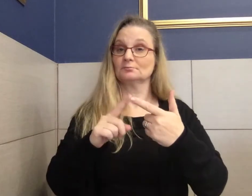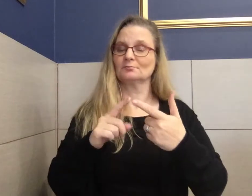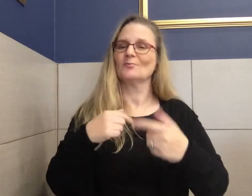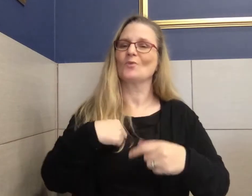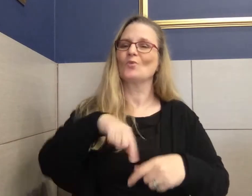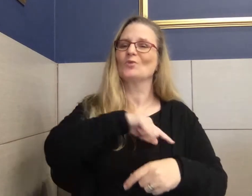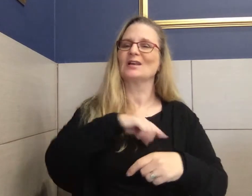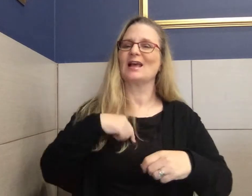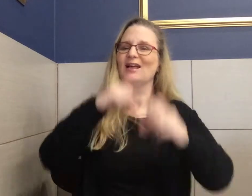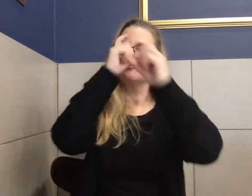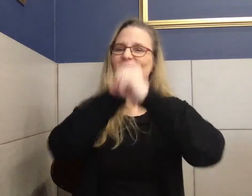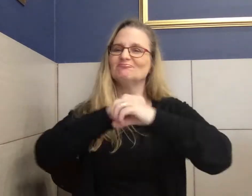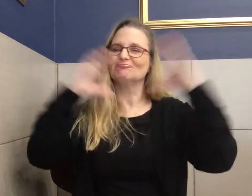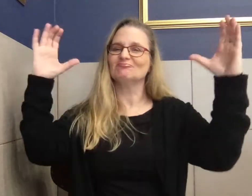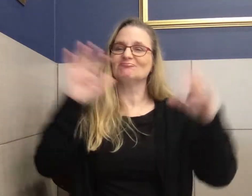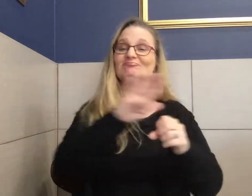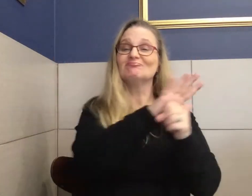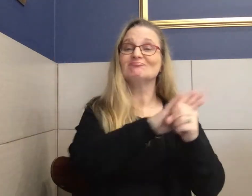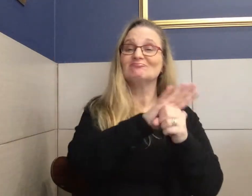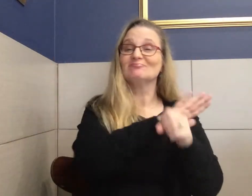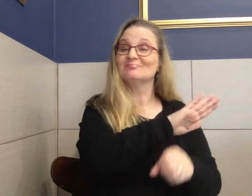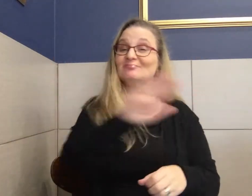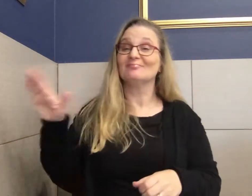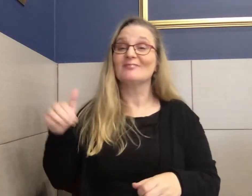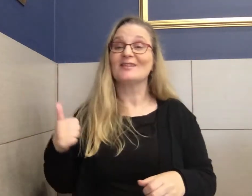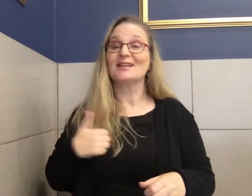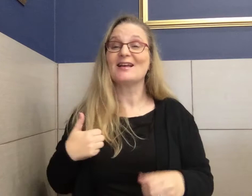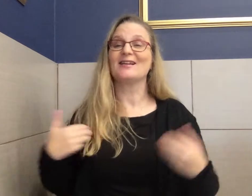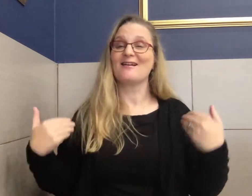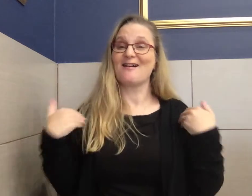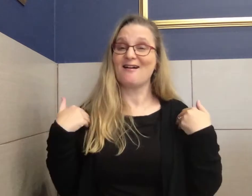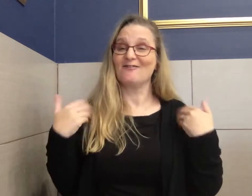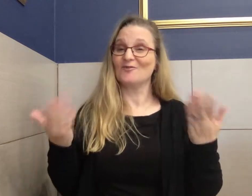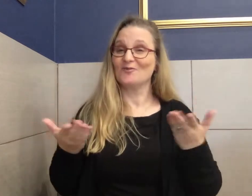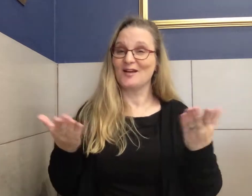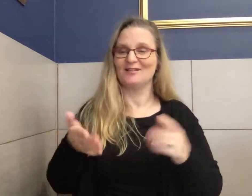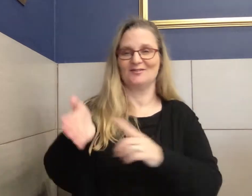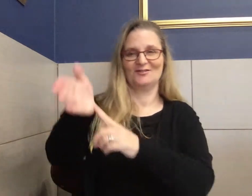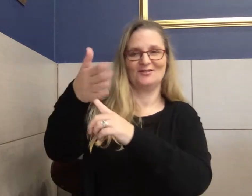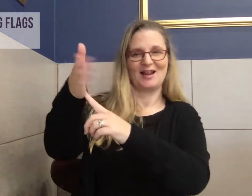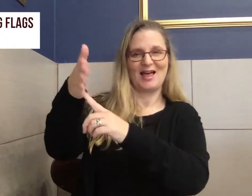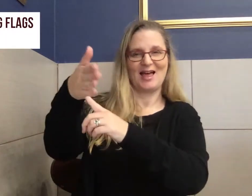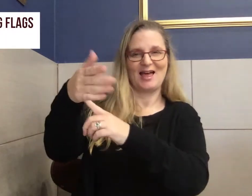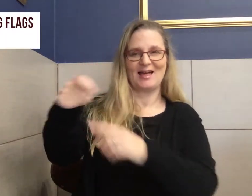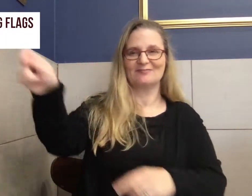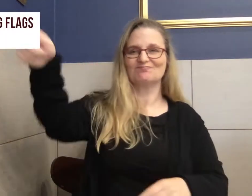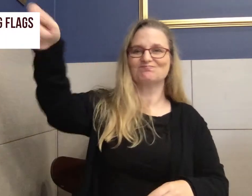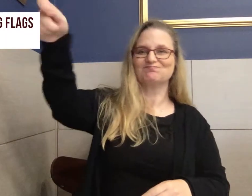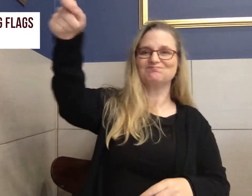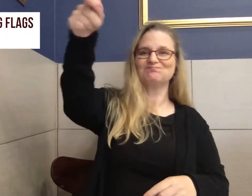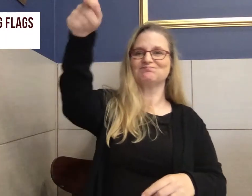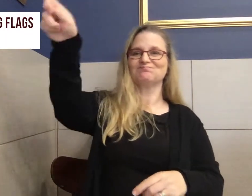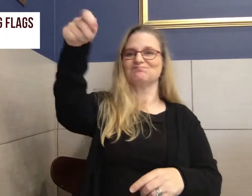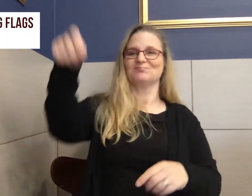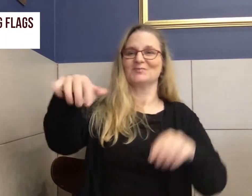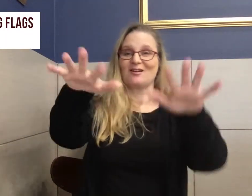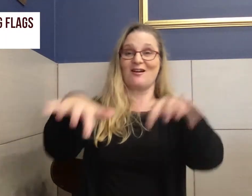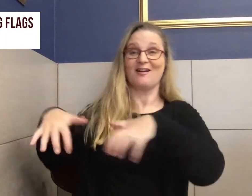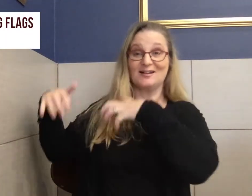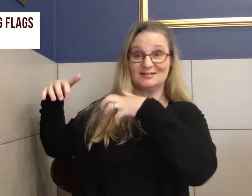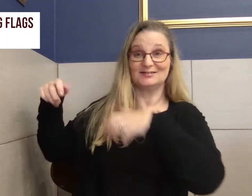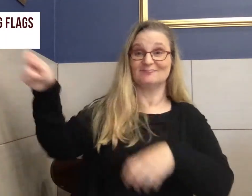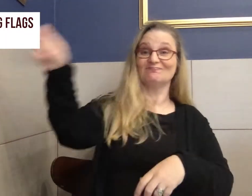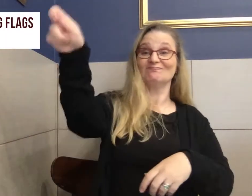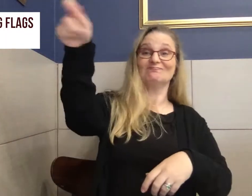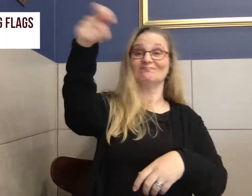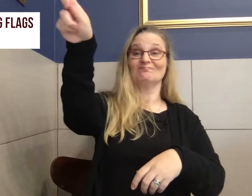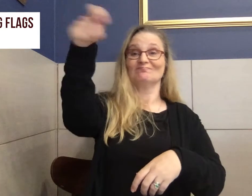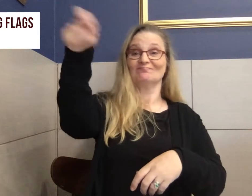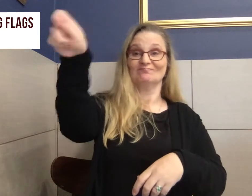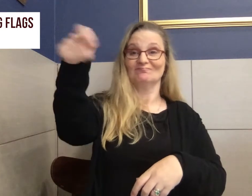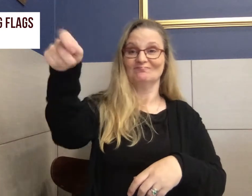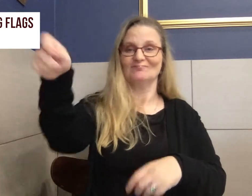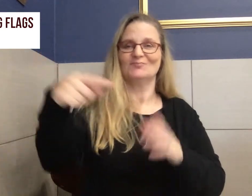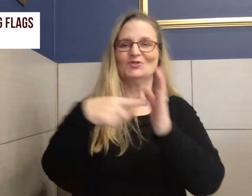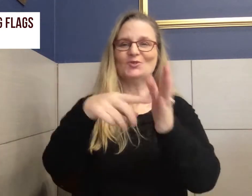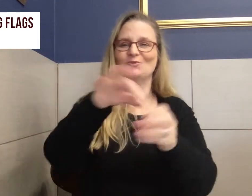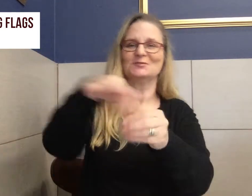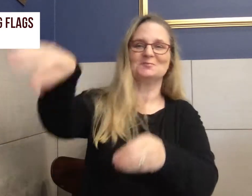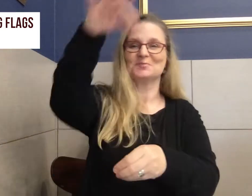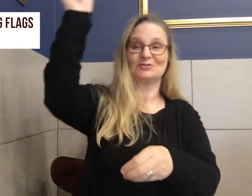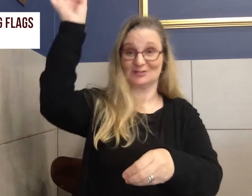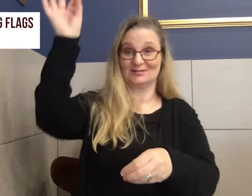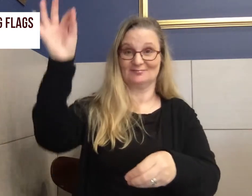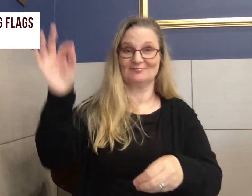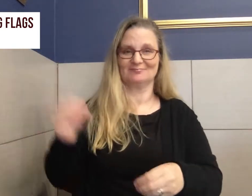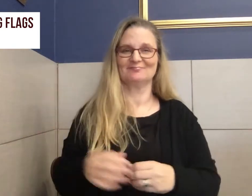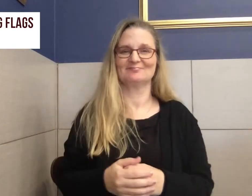We want all locations across Canada to have something special: little waving flags for raising spirits and awareness.